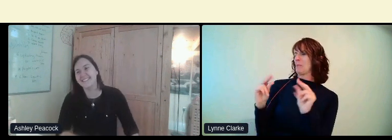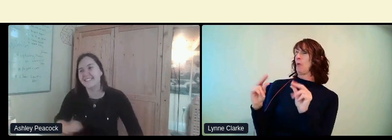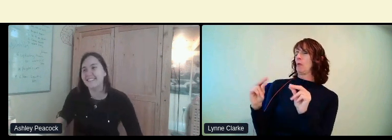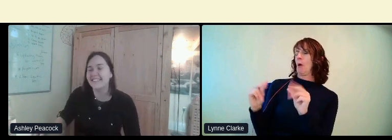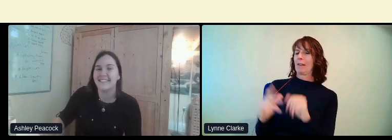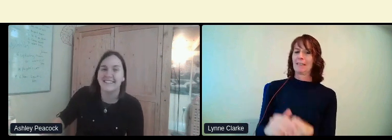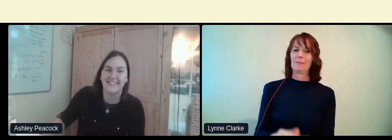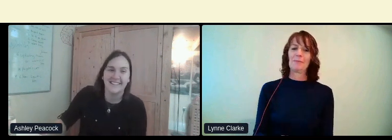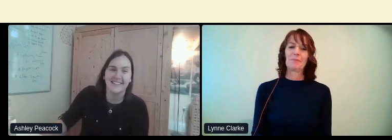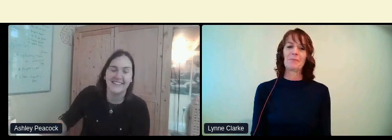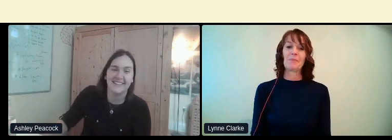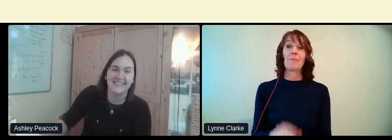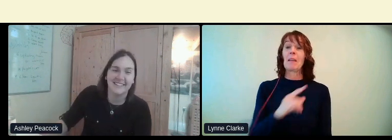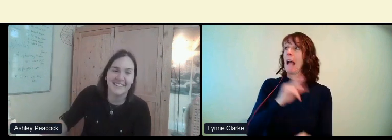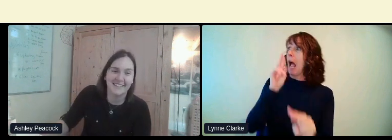I can see the weather out the window I don't need to know about that.